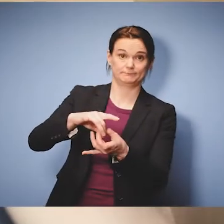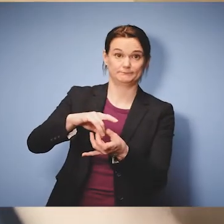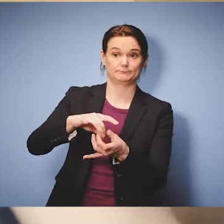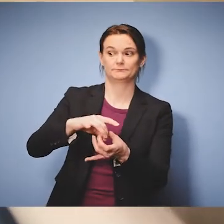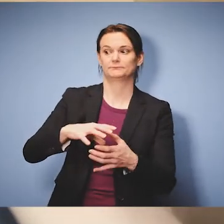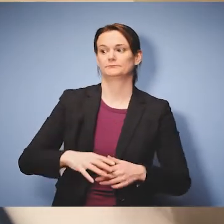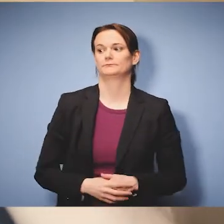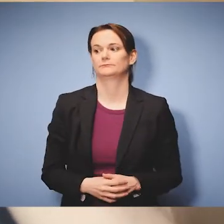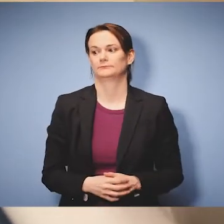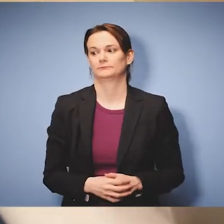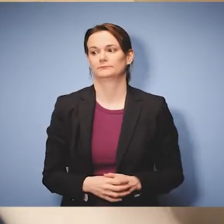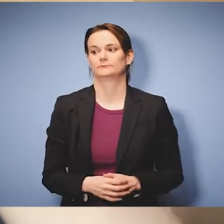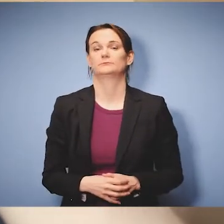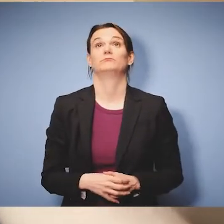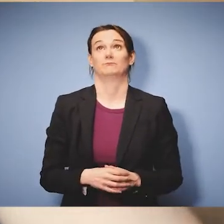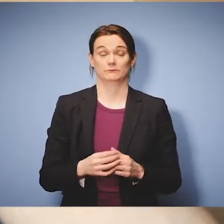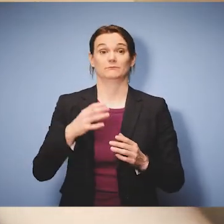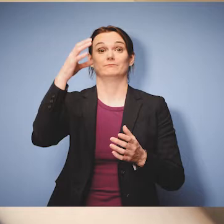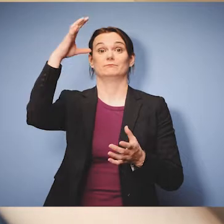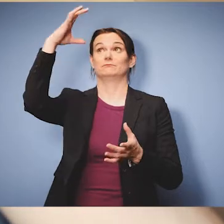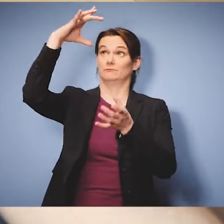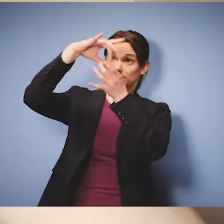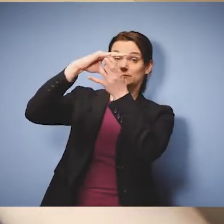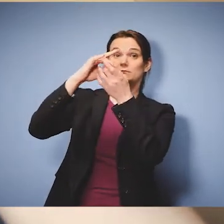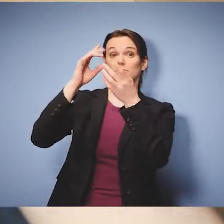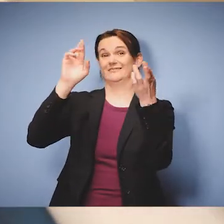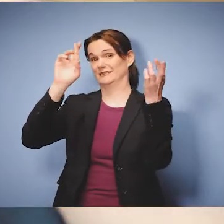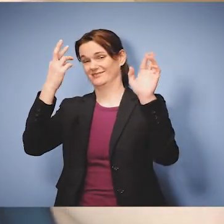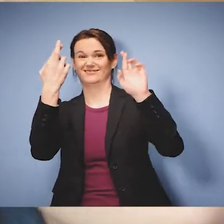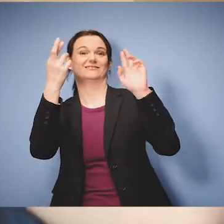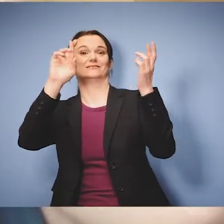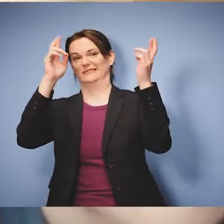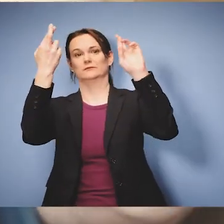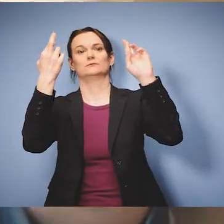Now that Rhonda's put the faucet in place for me, I'm going to tighten it down to the faucet.